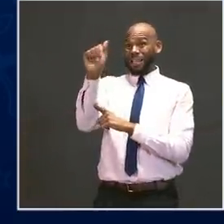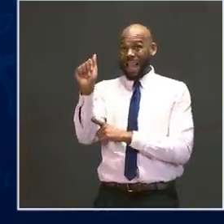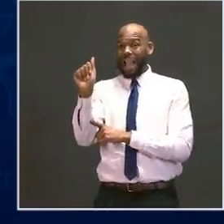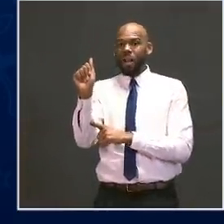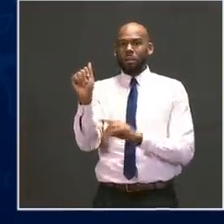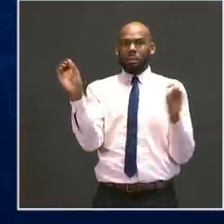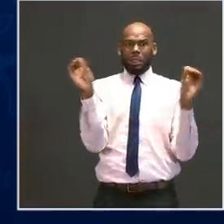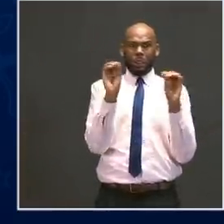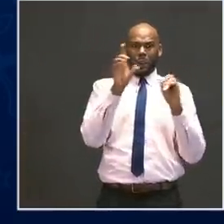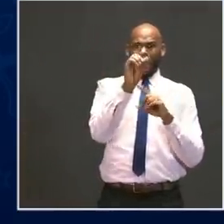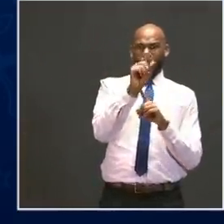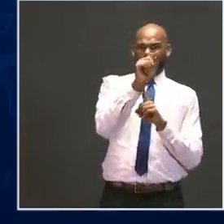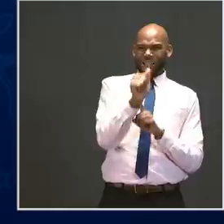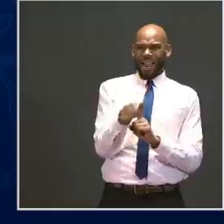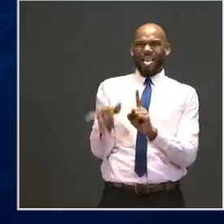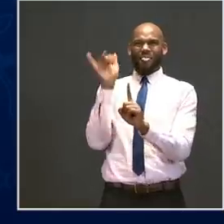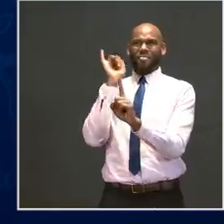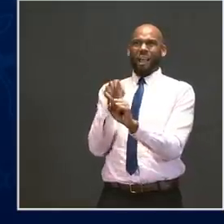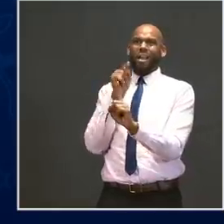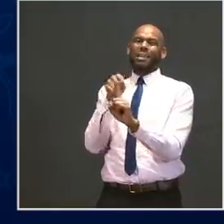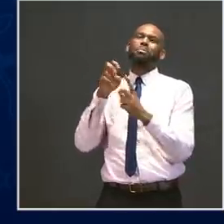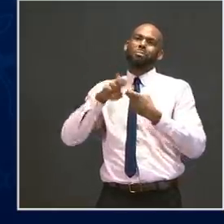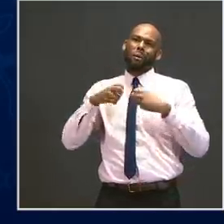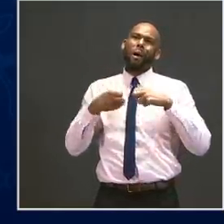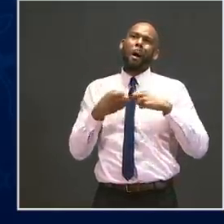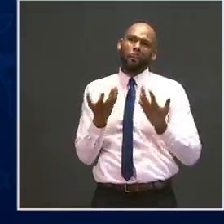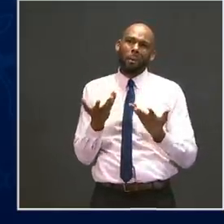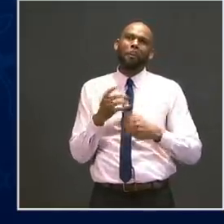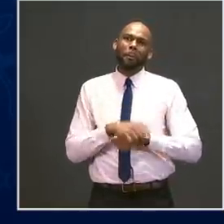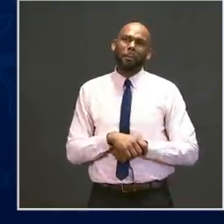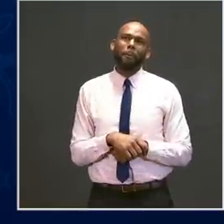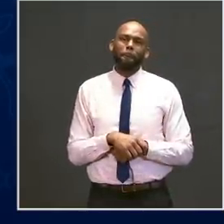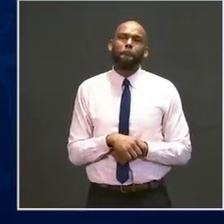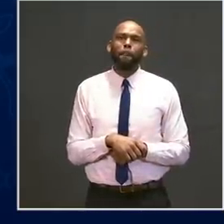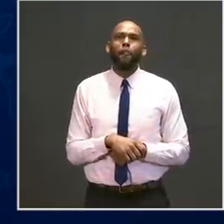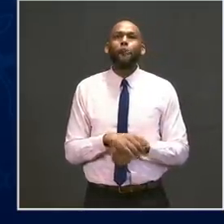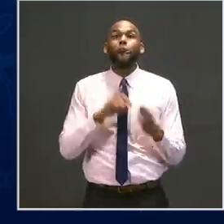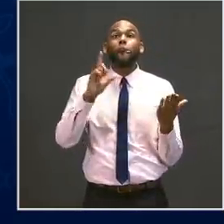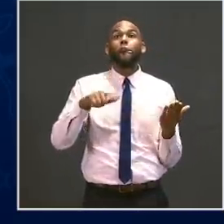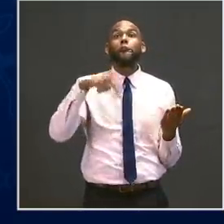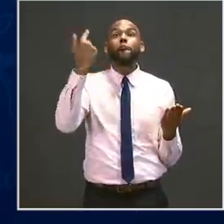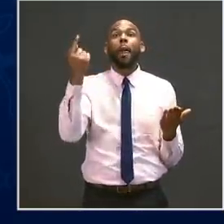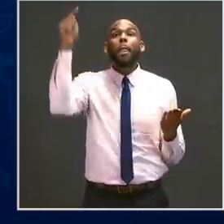is actually a part of the problem. Go ahead, in the back. The Press: Hi. Jen, thanks.